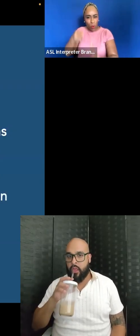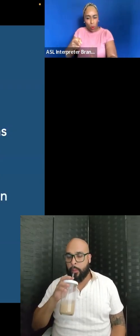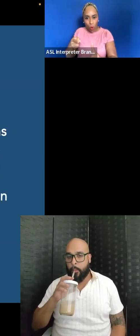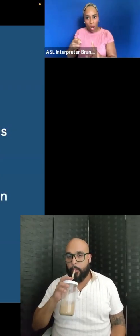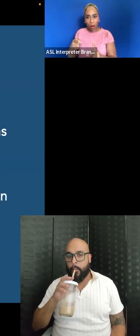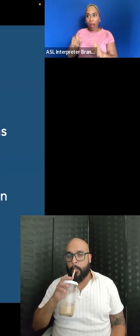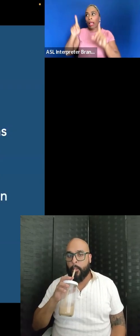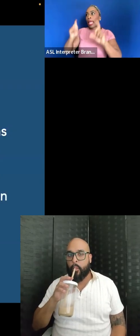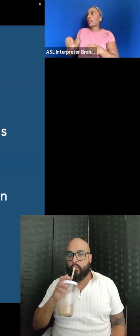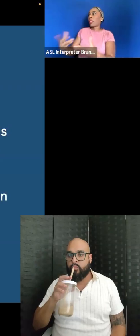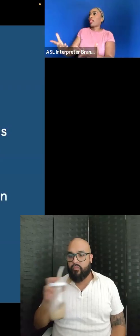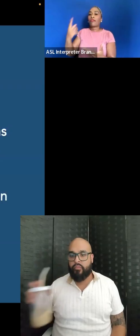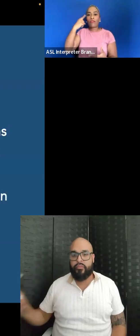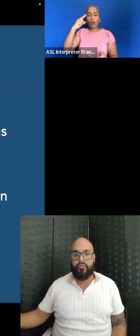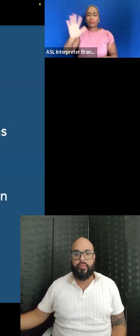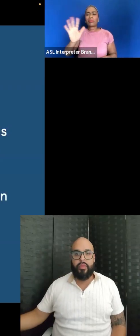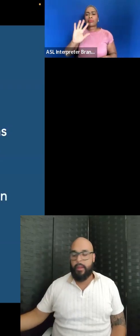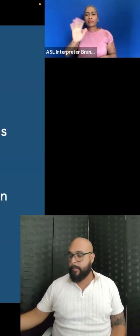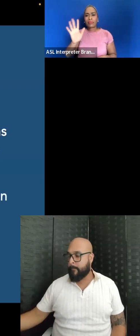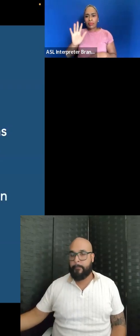What are we trying to get at? How is that going to inform the picture?